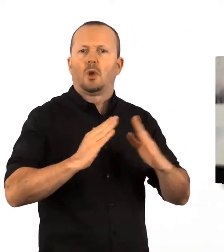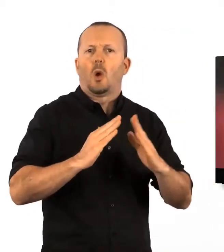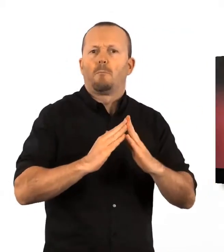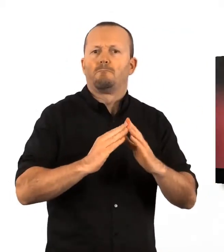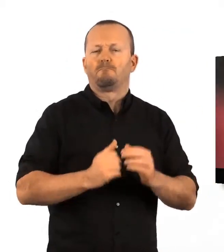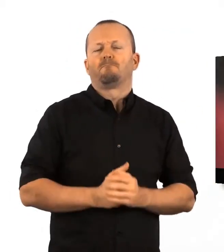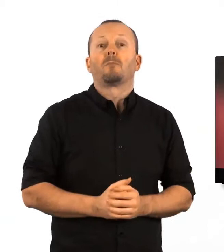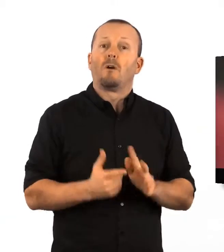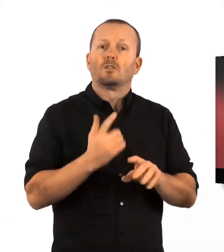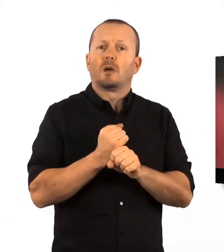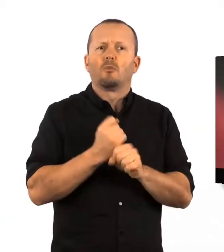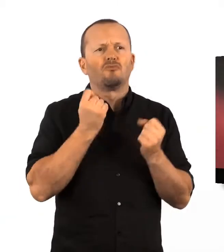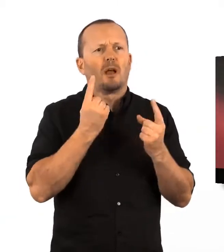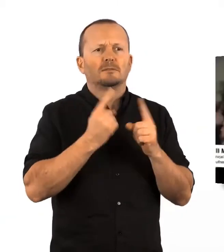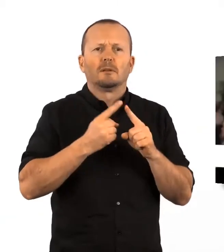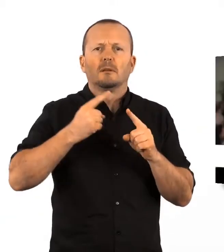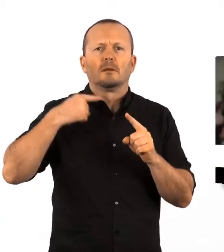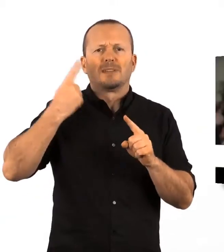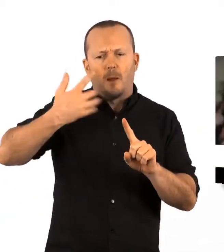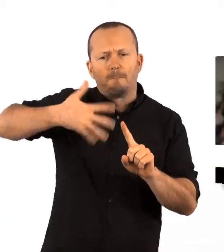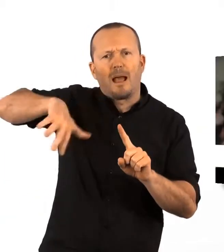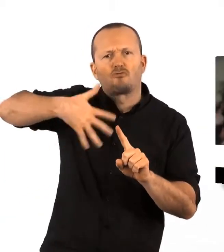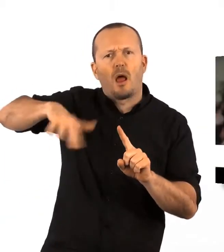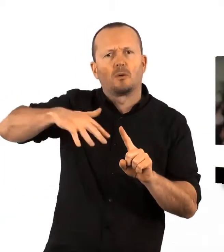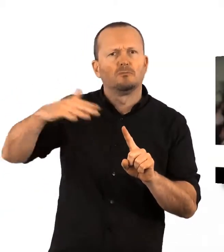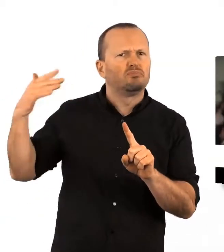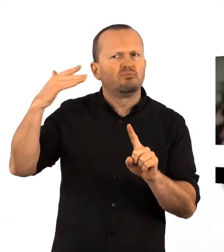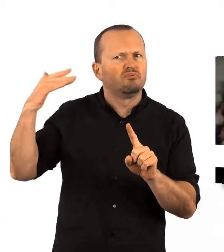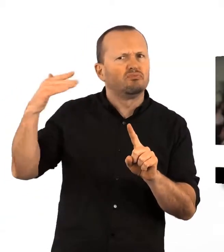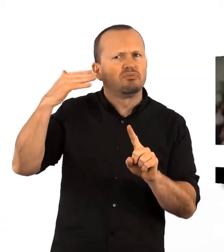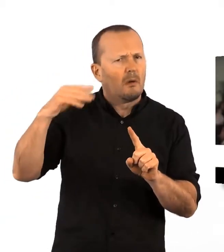Jill: Things like realising the effect of background noise on a child’s listening,